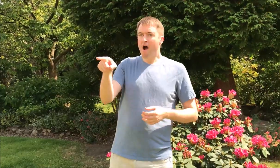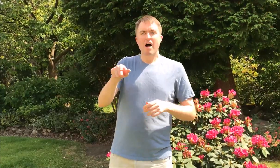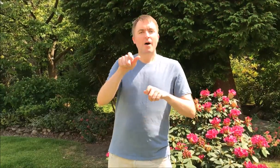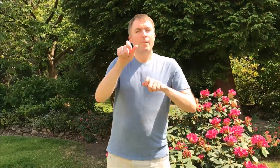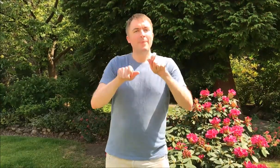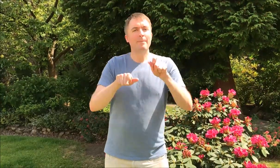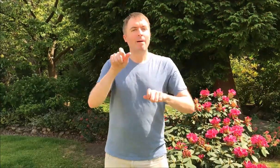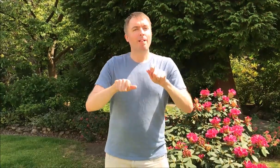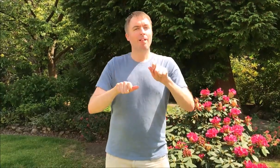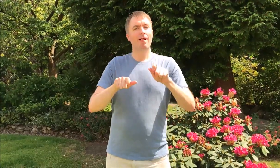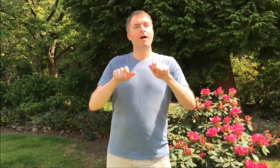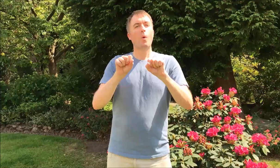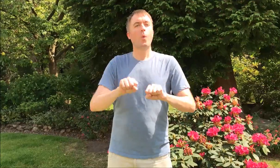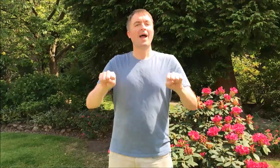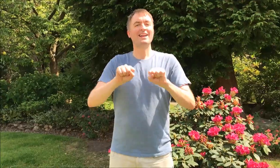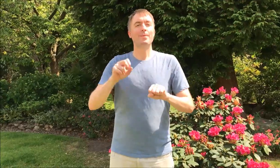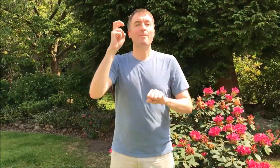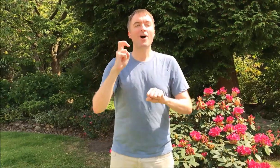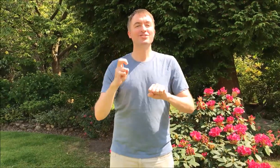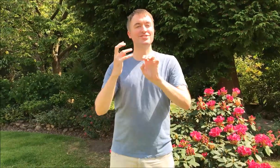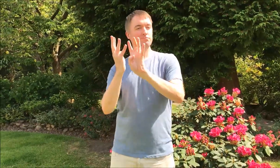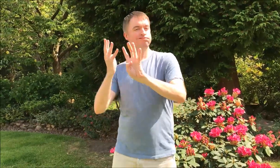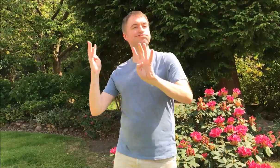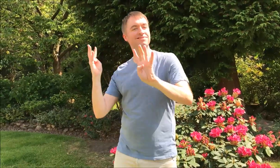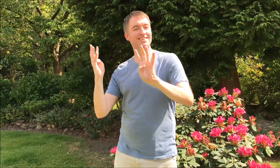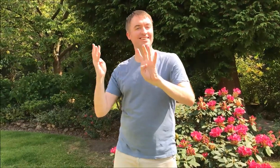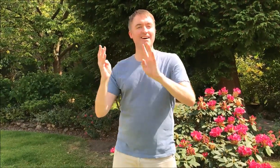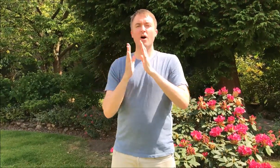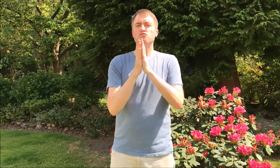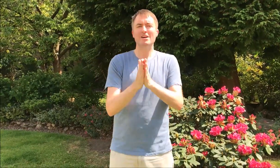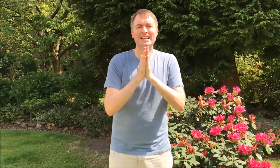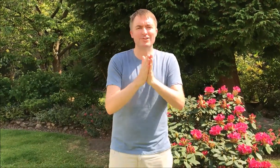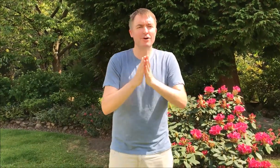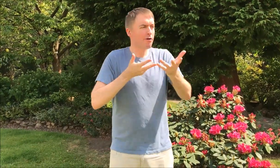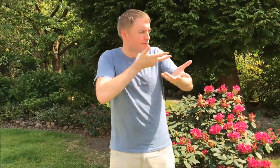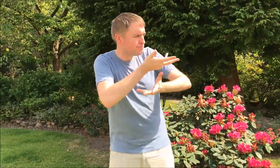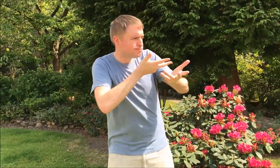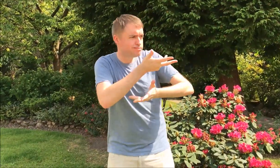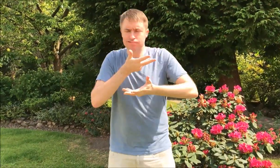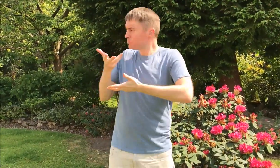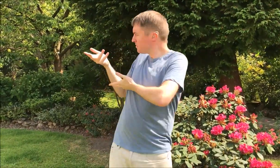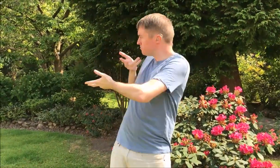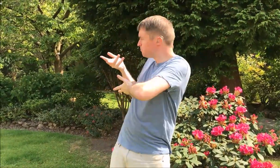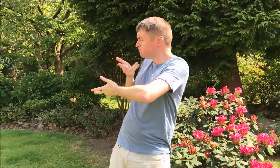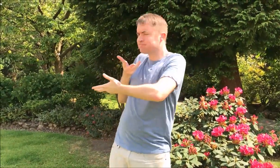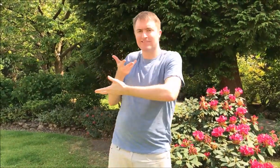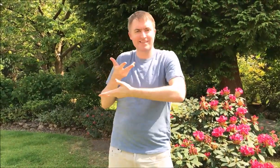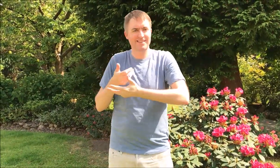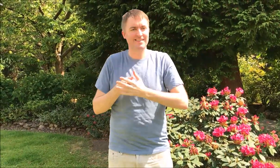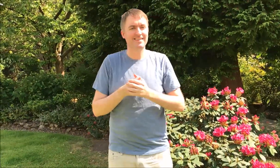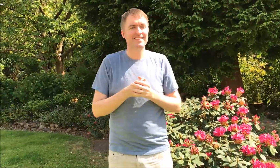I saw people discussing religion in bus queues,